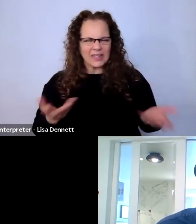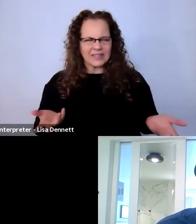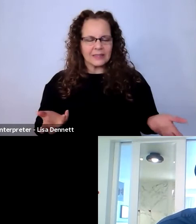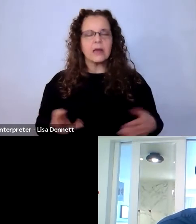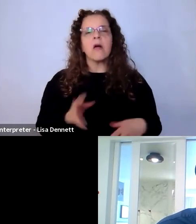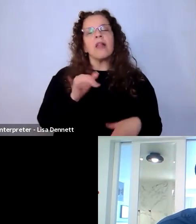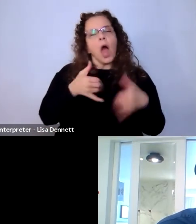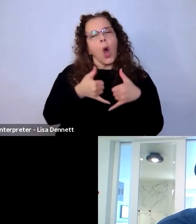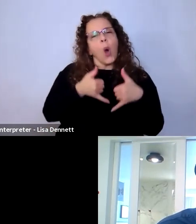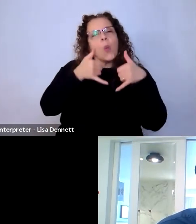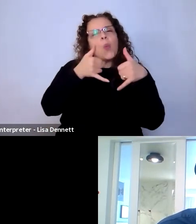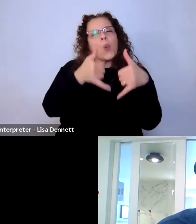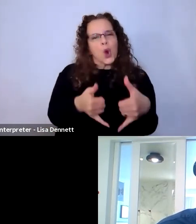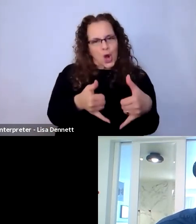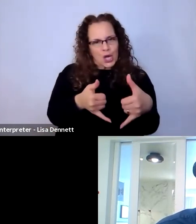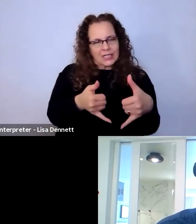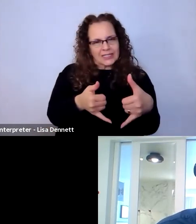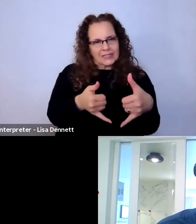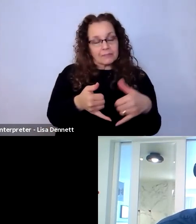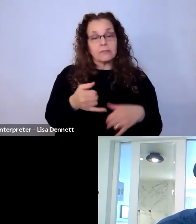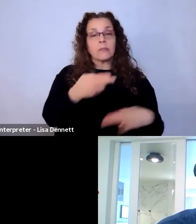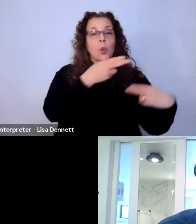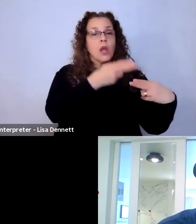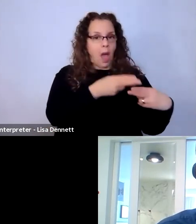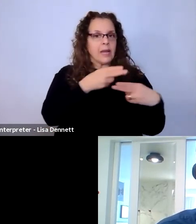will people will get nominated and all that good stuff but it's essentially.